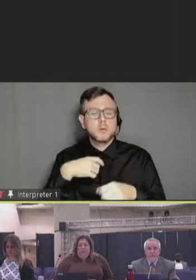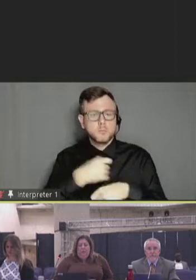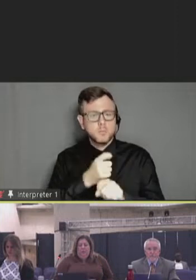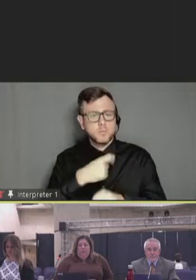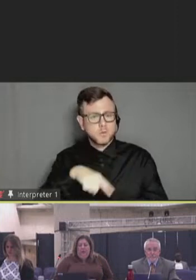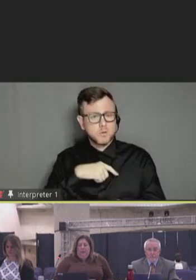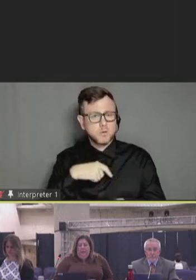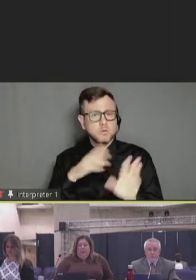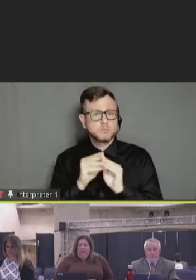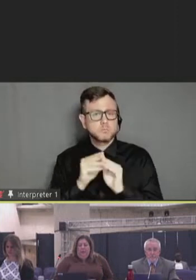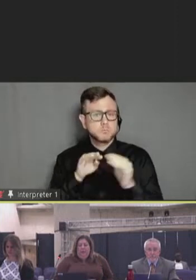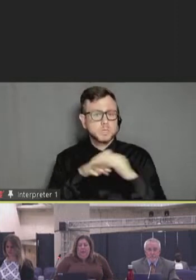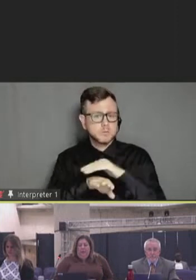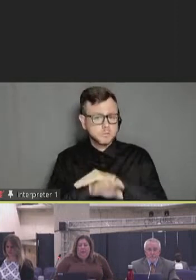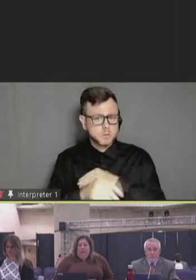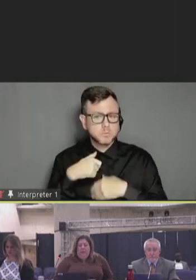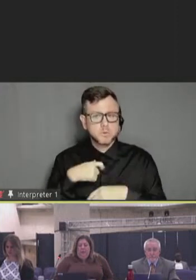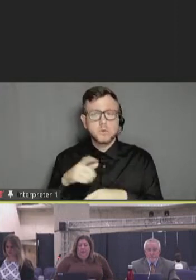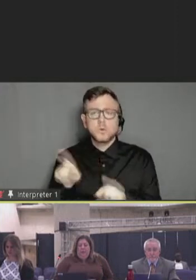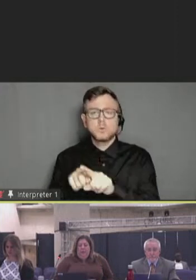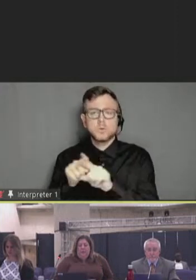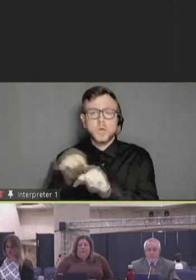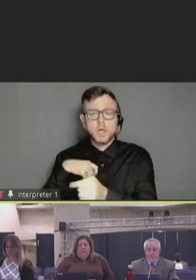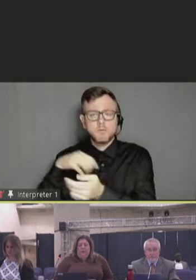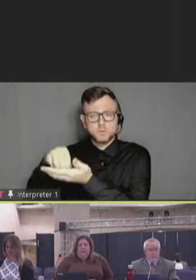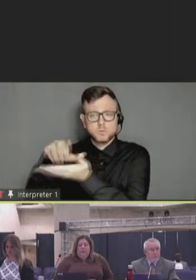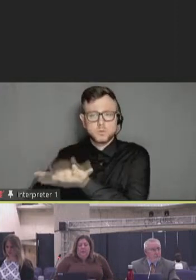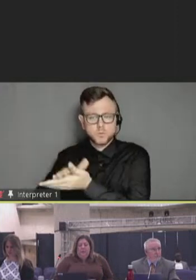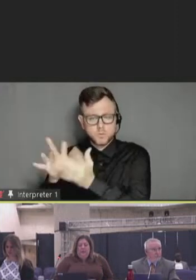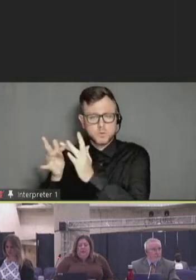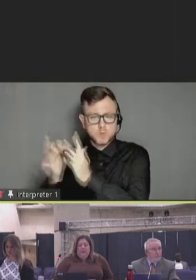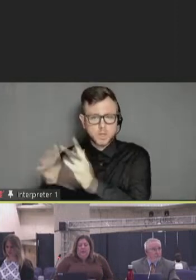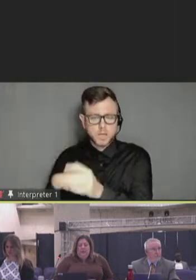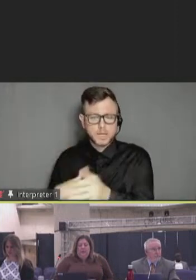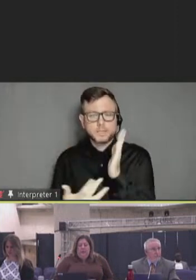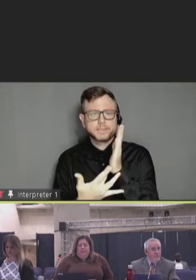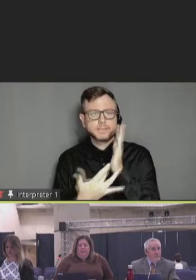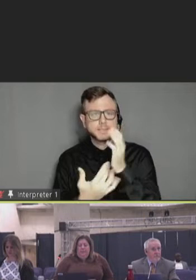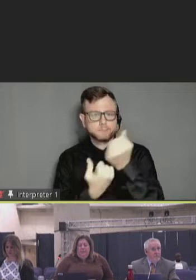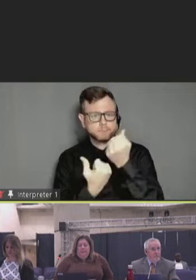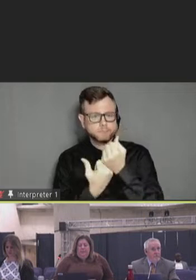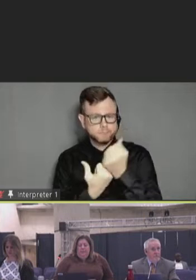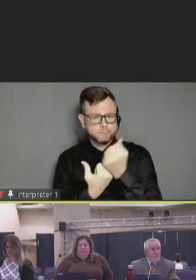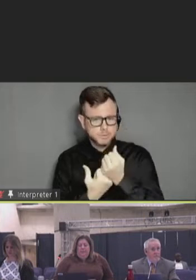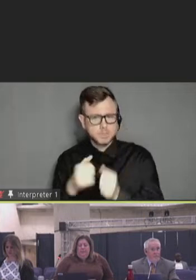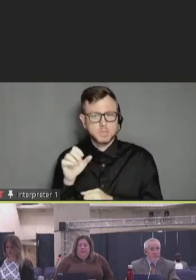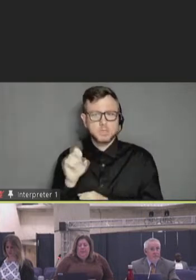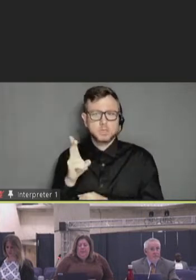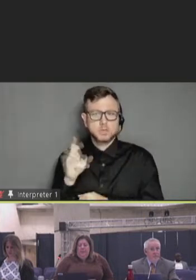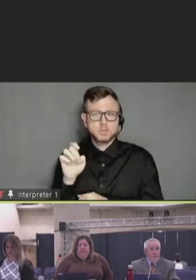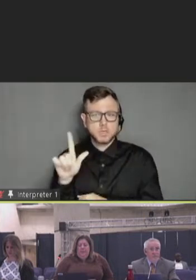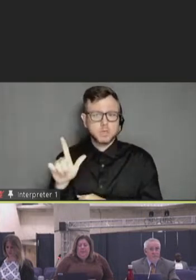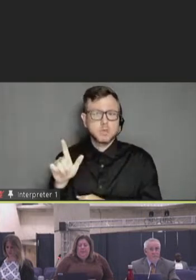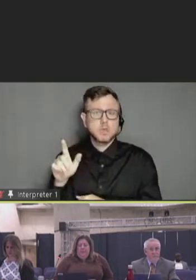We also have a note taker online and some great tech support. Sasha Morris and Stephanie Taylor [spelled phonetically] have both helped with meeting